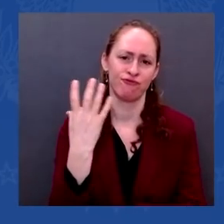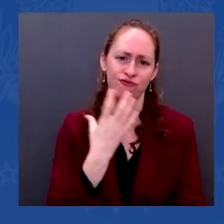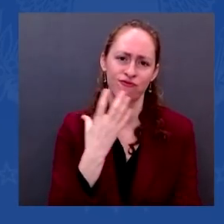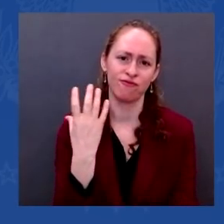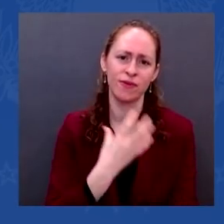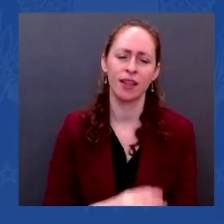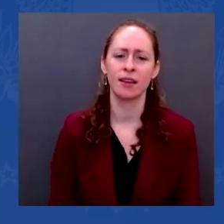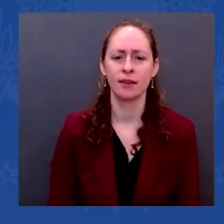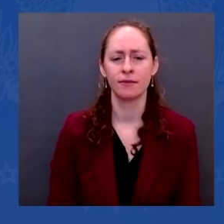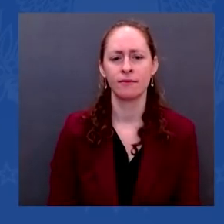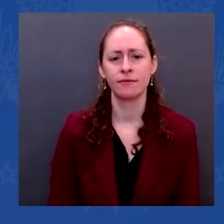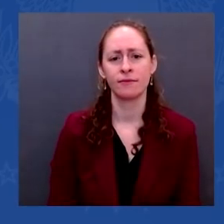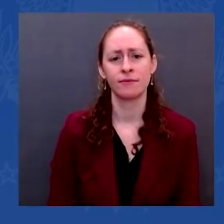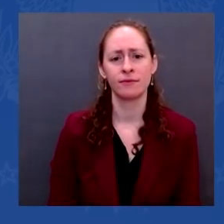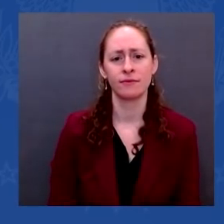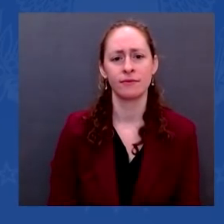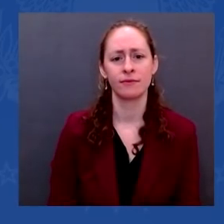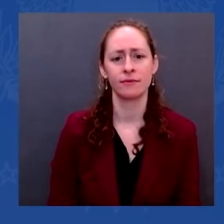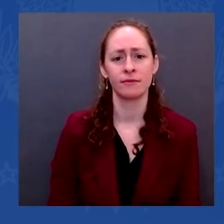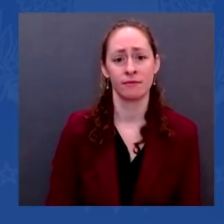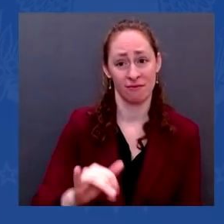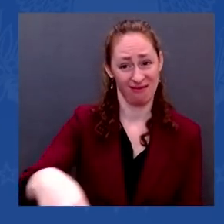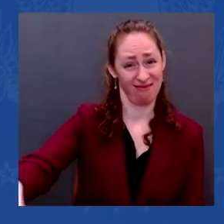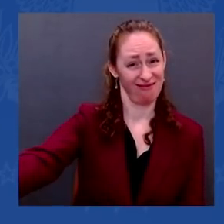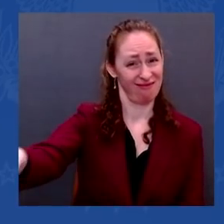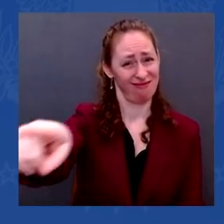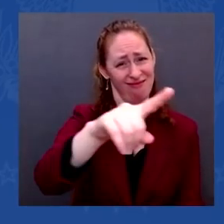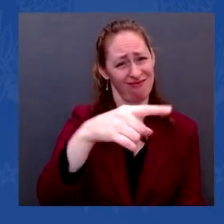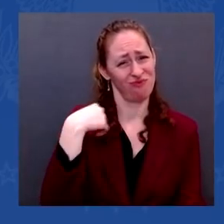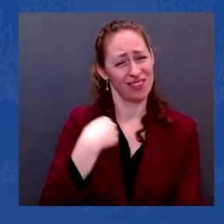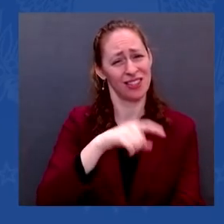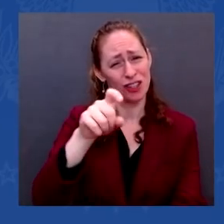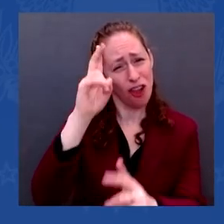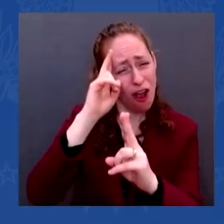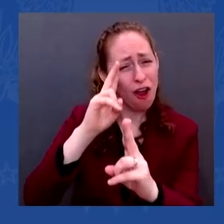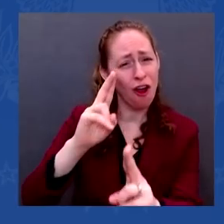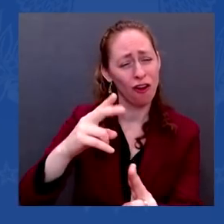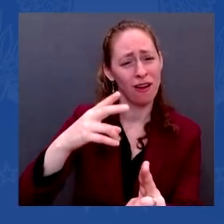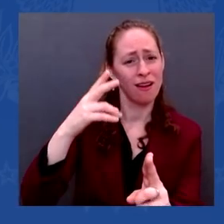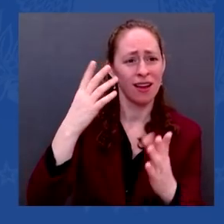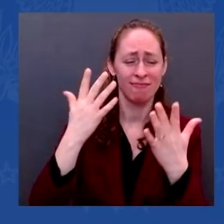I -- I think I've talked to Bill and Grace Nelson about this: